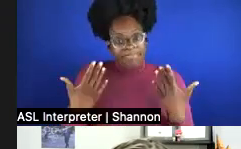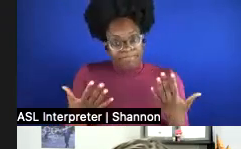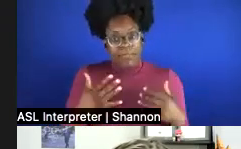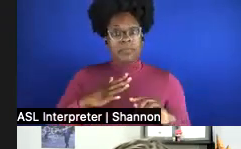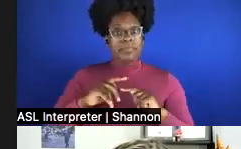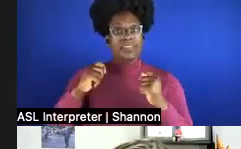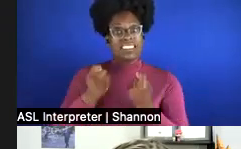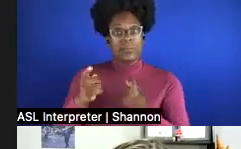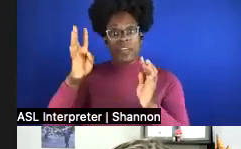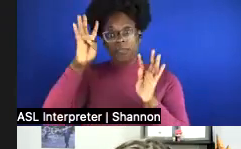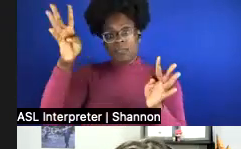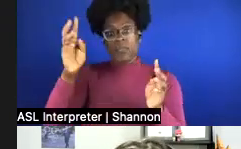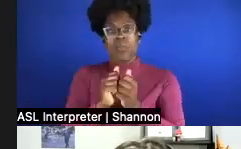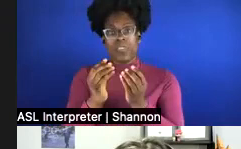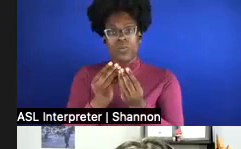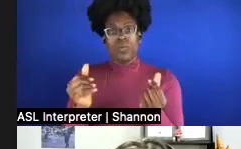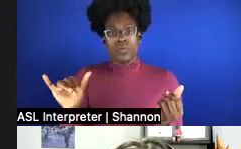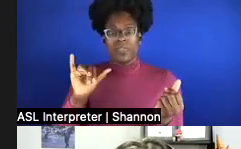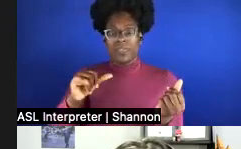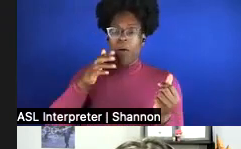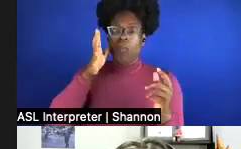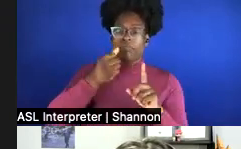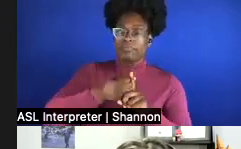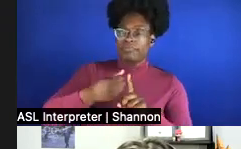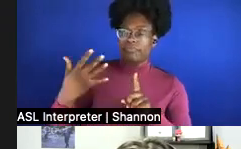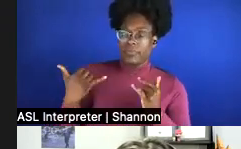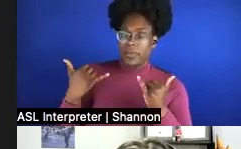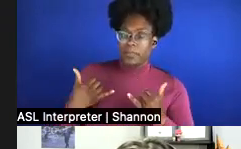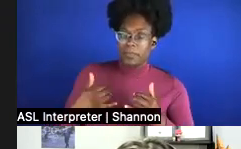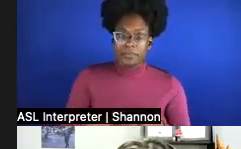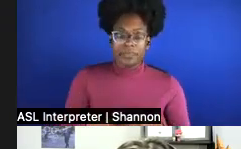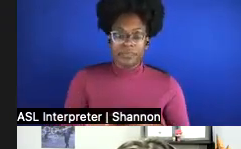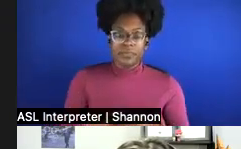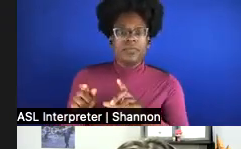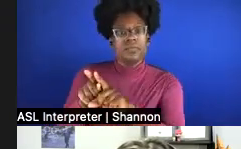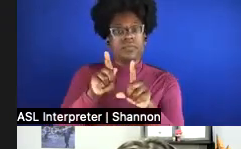It was also pointed out to me that commenting on student strengths feels like evaluation.